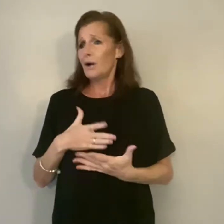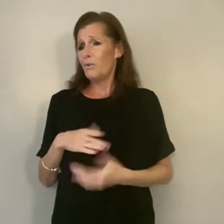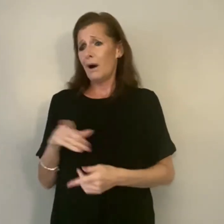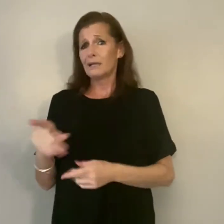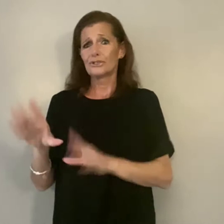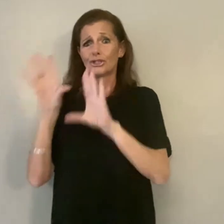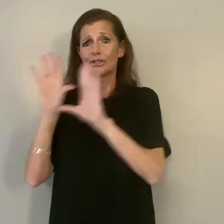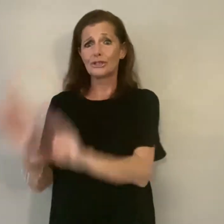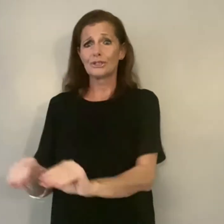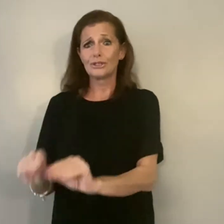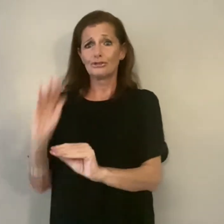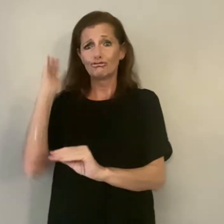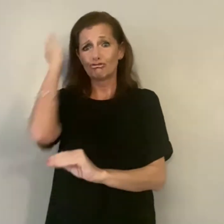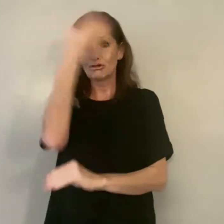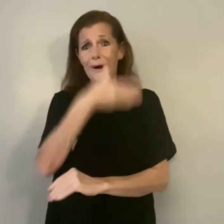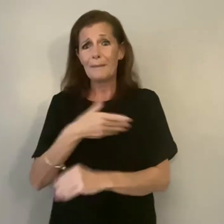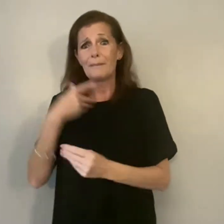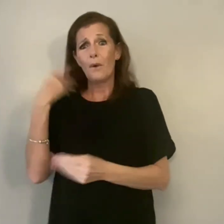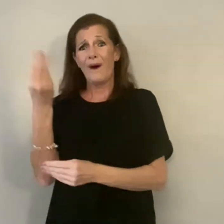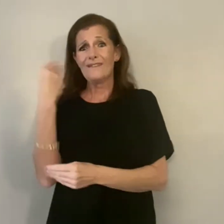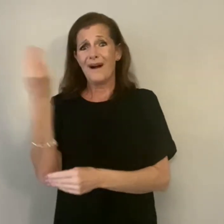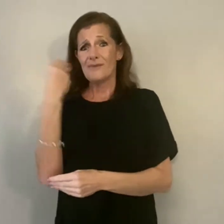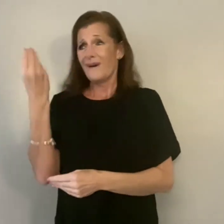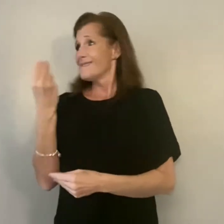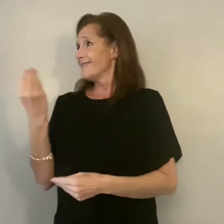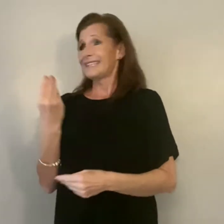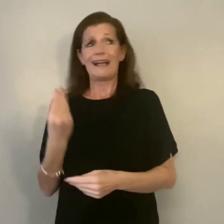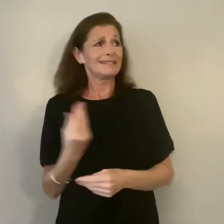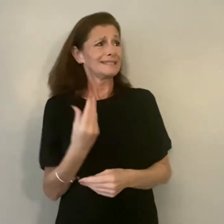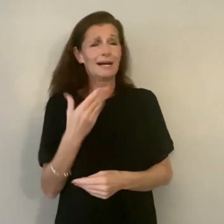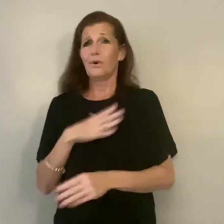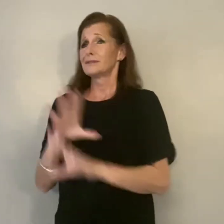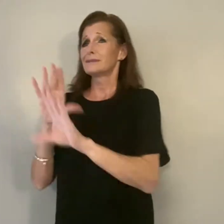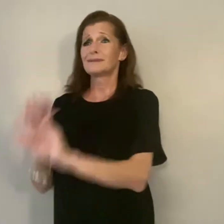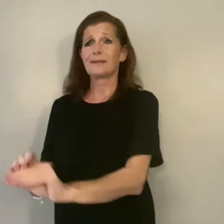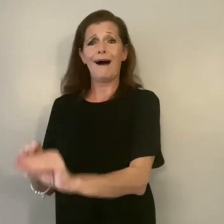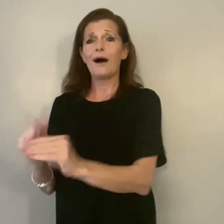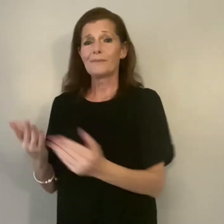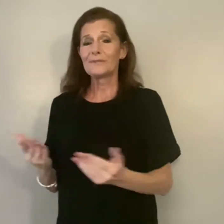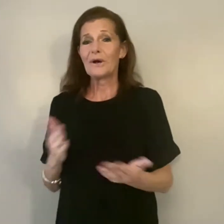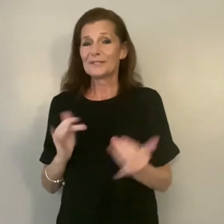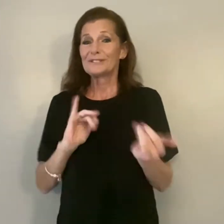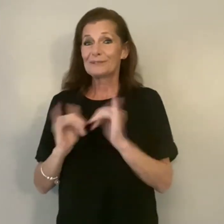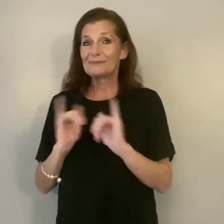they'd just press the mute button sometimes. Delicately done. A well placed mute is a very useful thing.